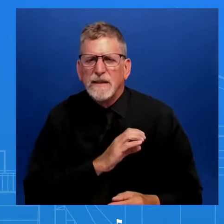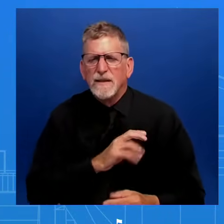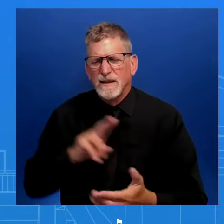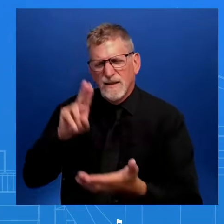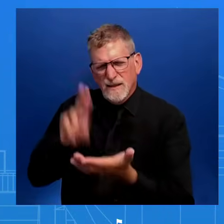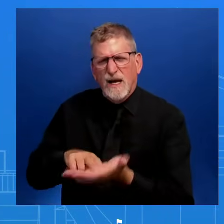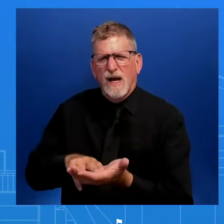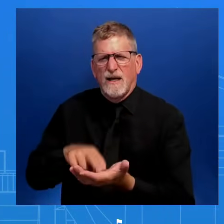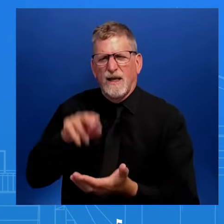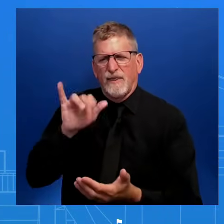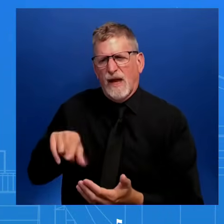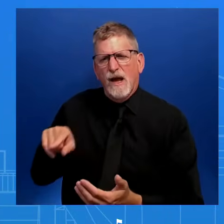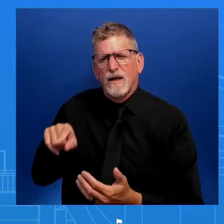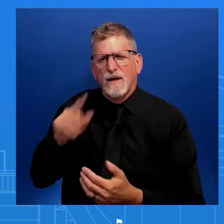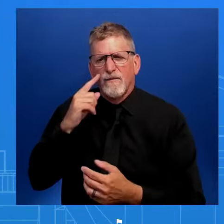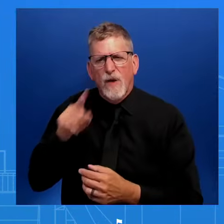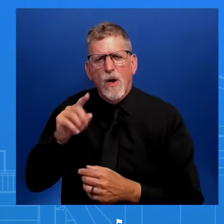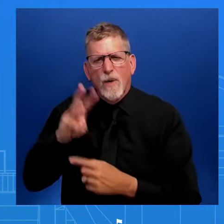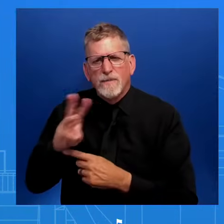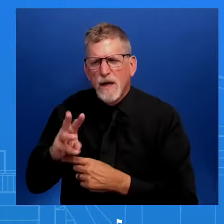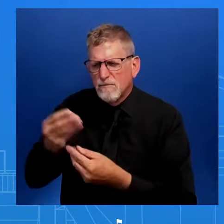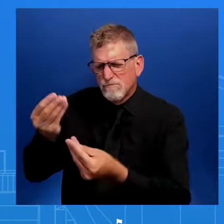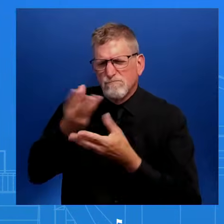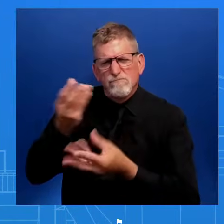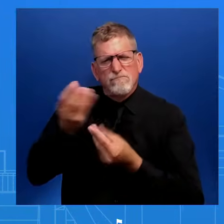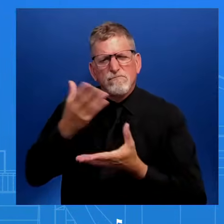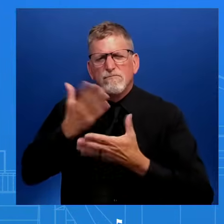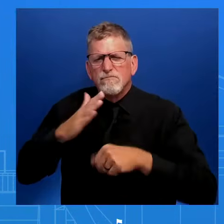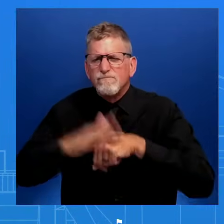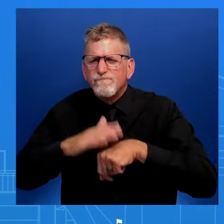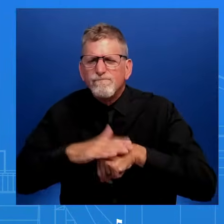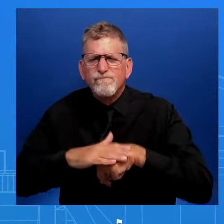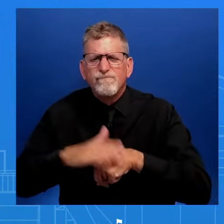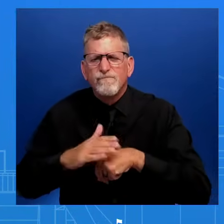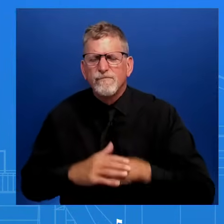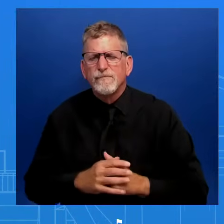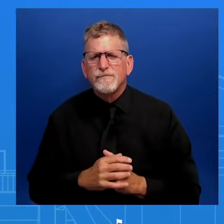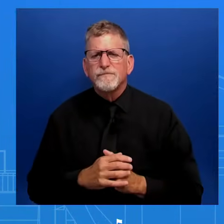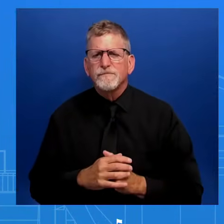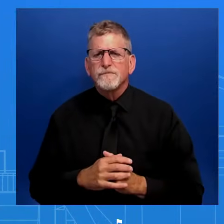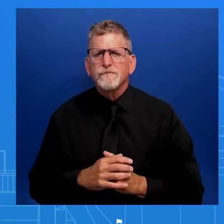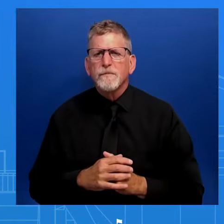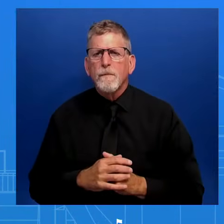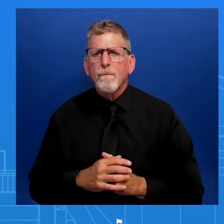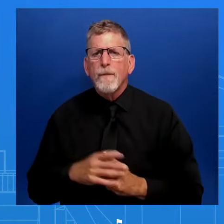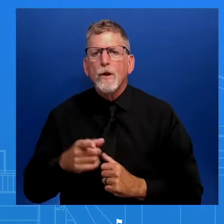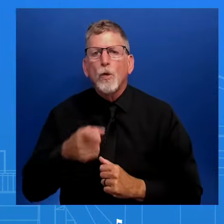it's going to make a -- a real significant investment as we are talking about climate change.